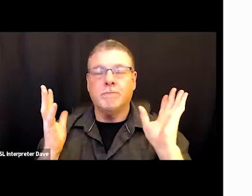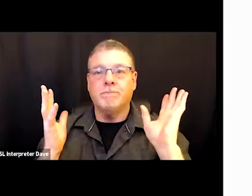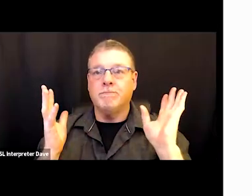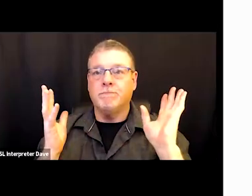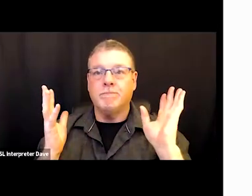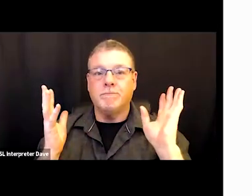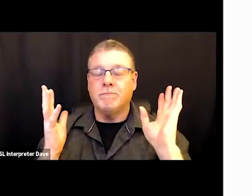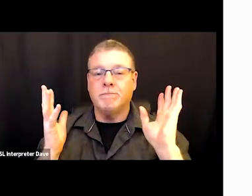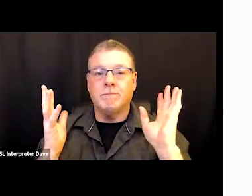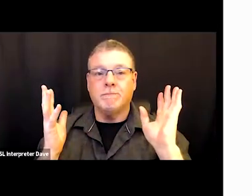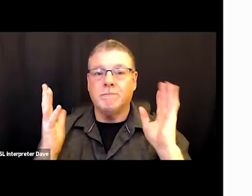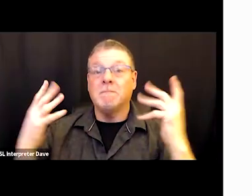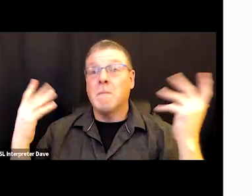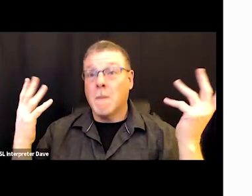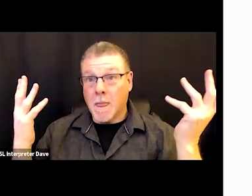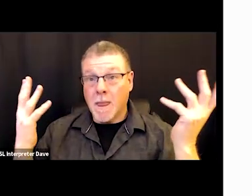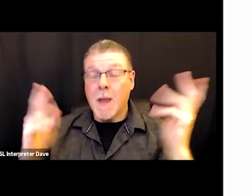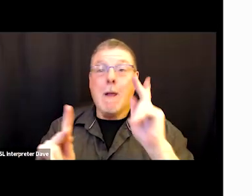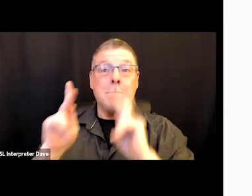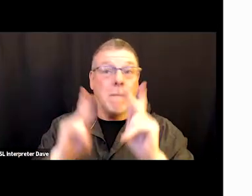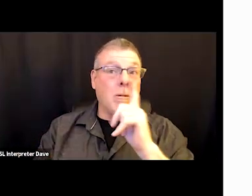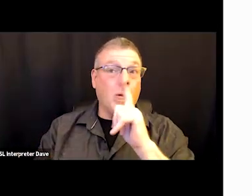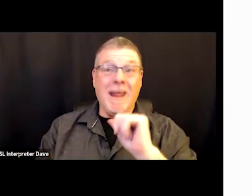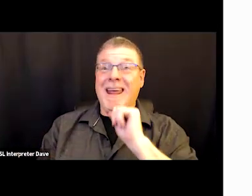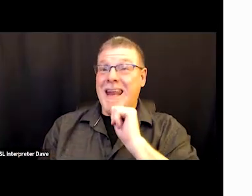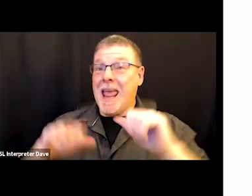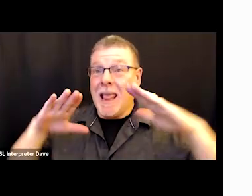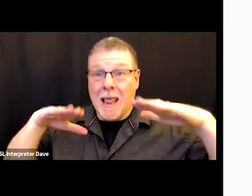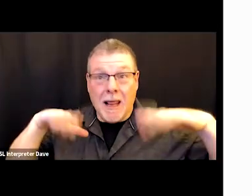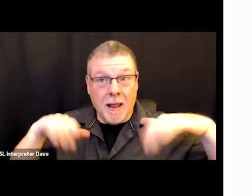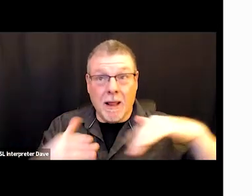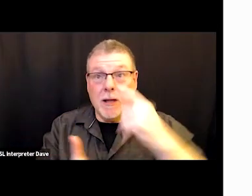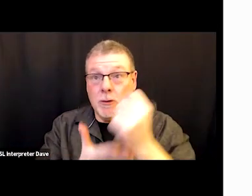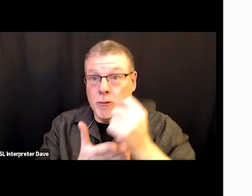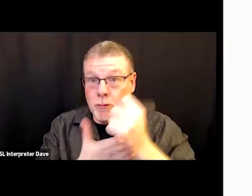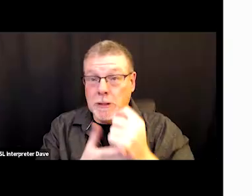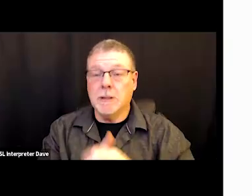And so the people that are untreated for a post-traumatic stress